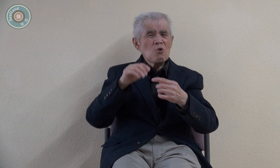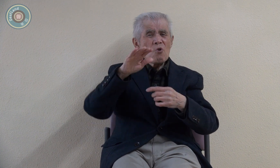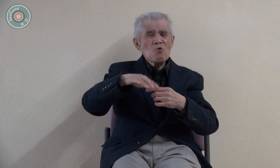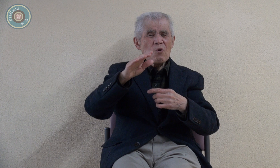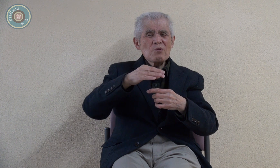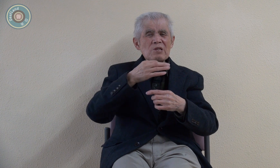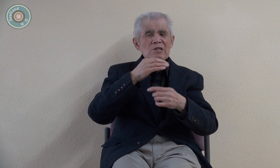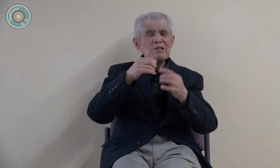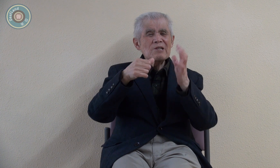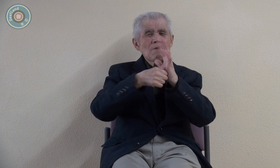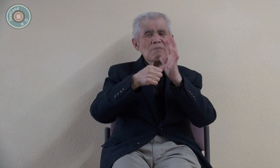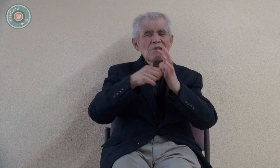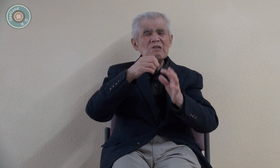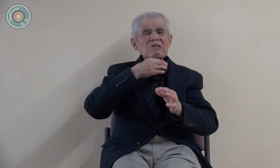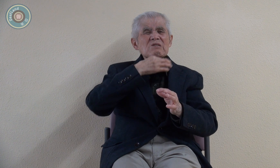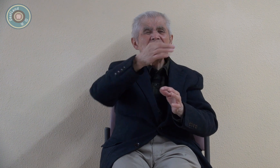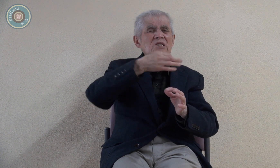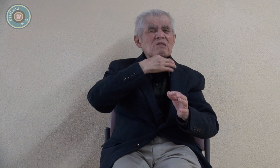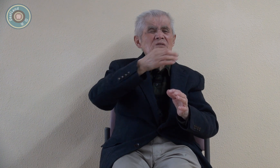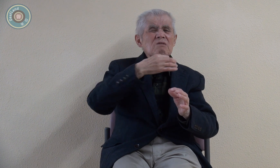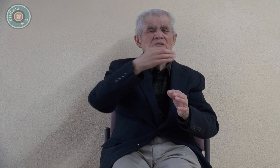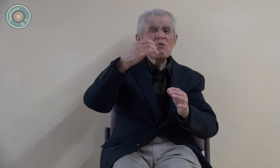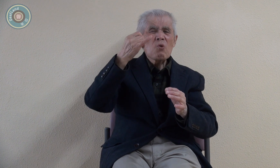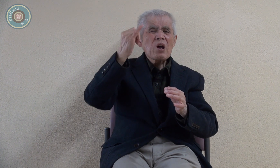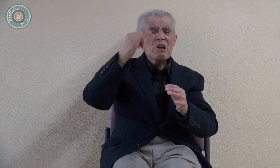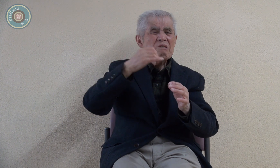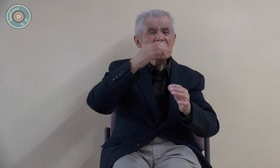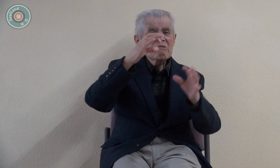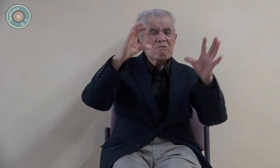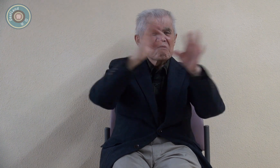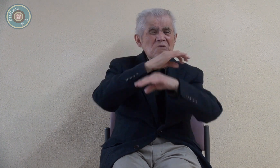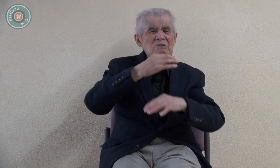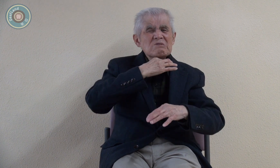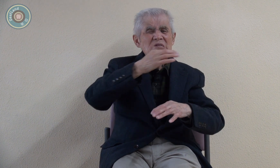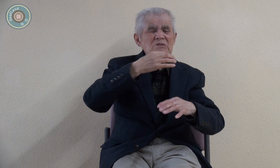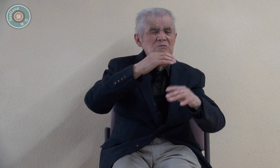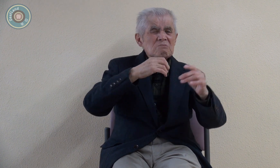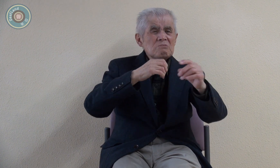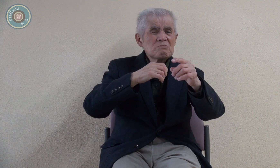There were mothers looking for their children crying out their names